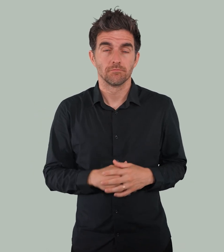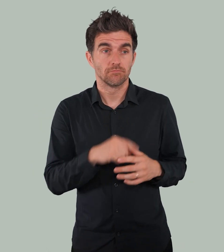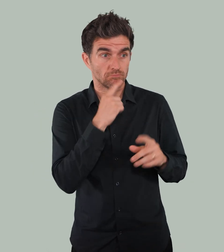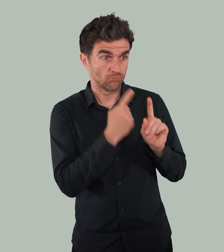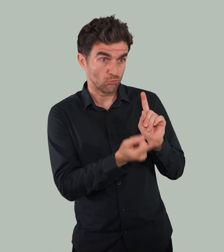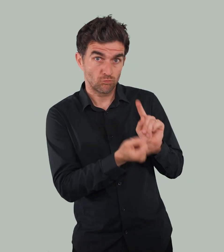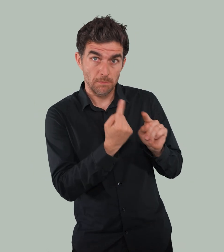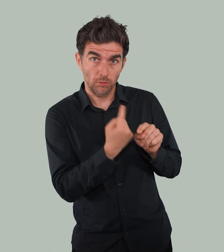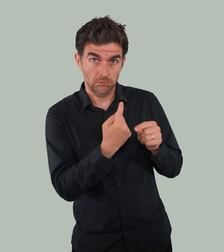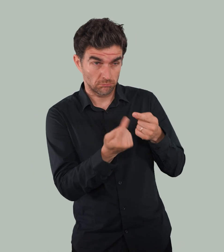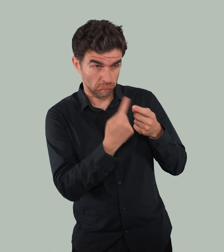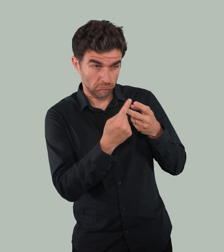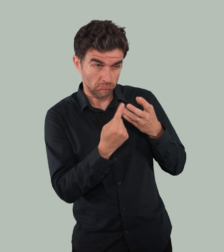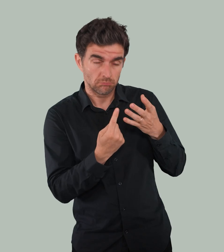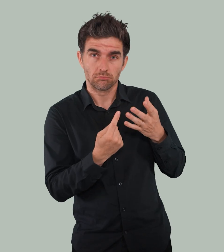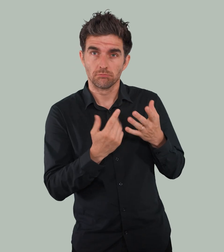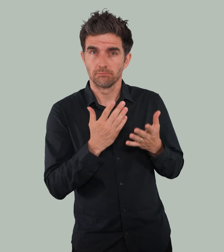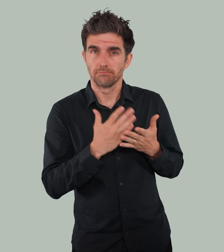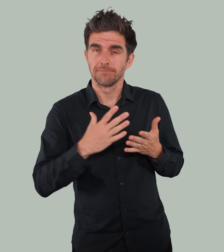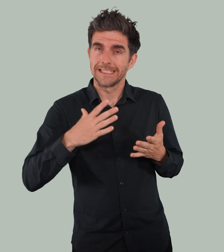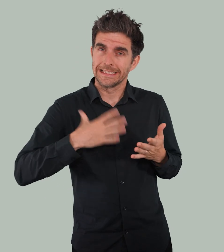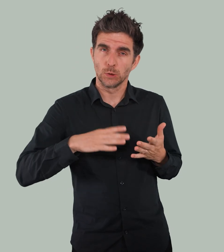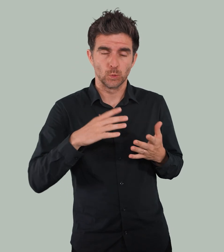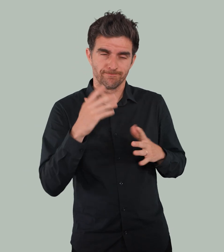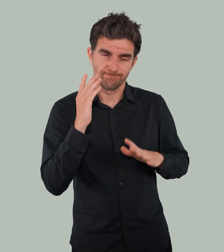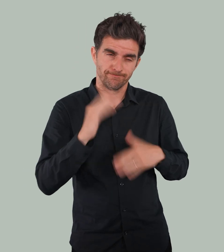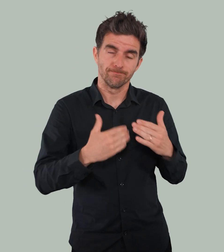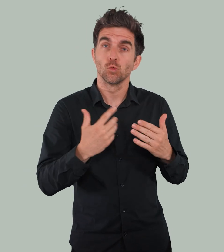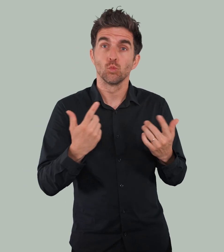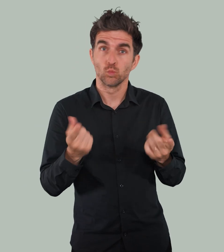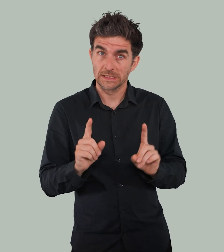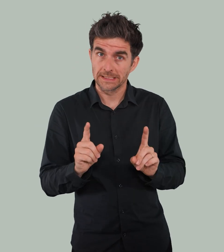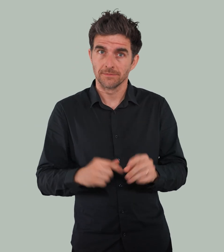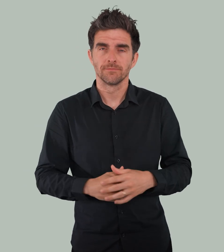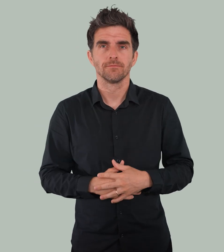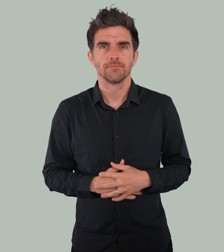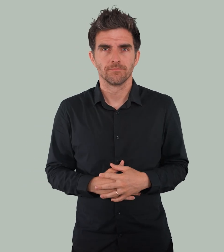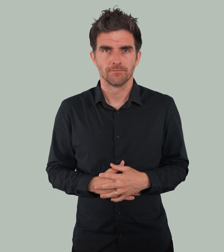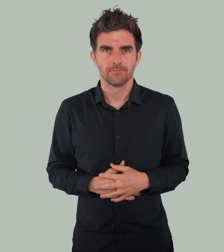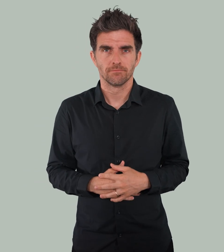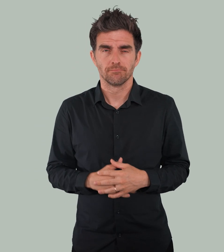67. Responses indicate the need to: